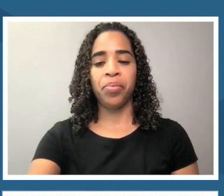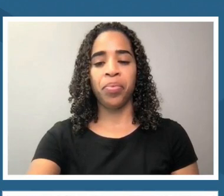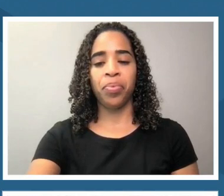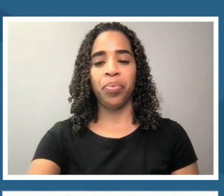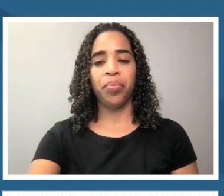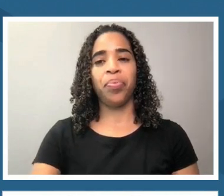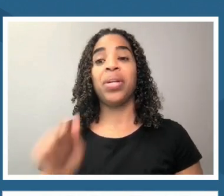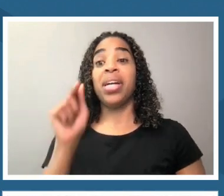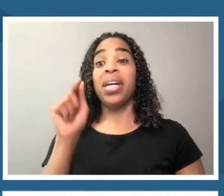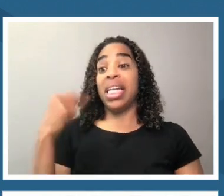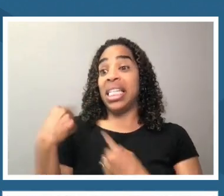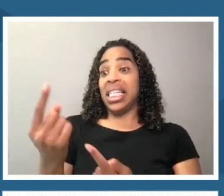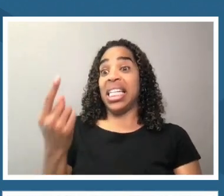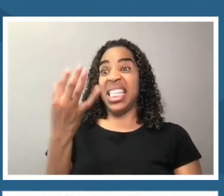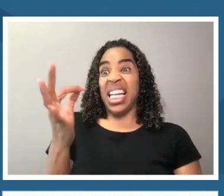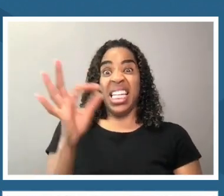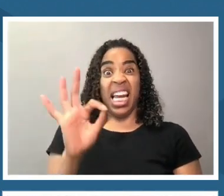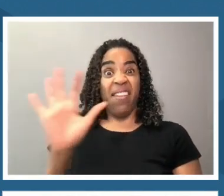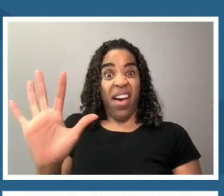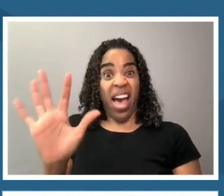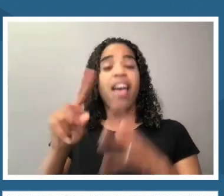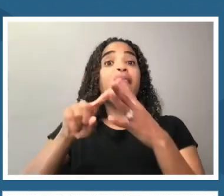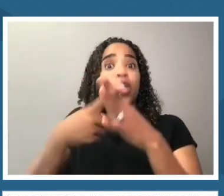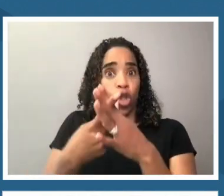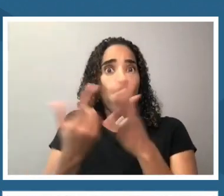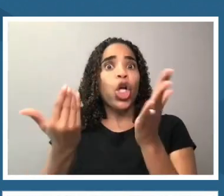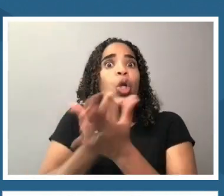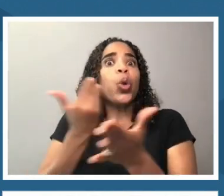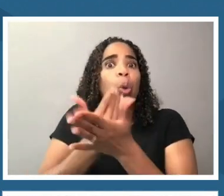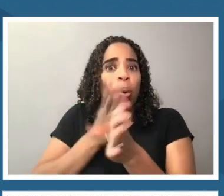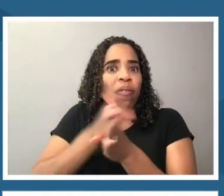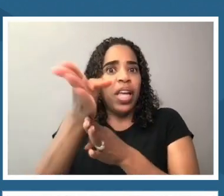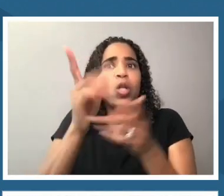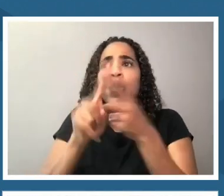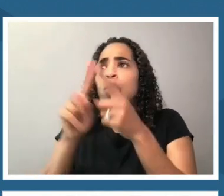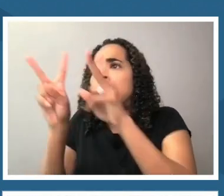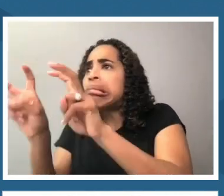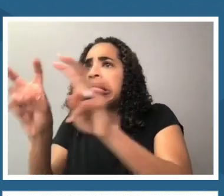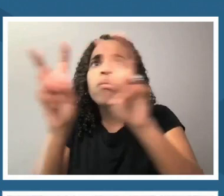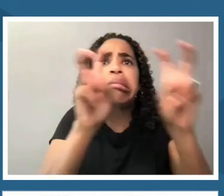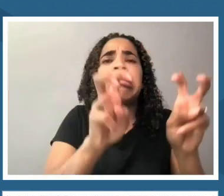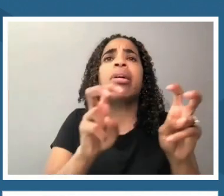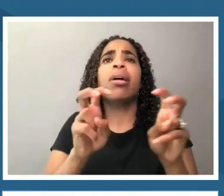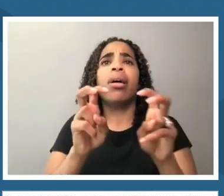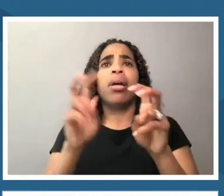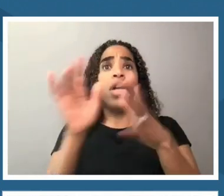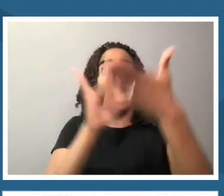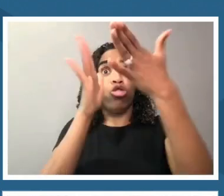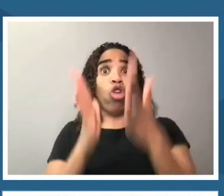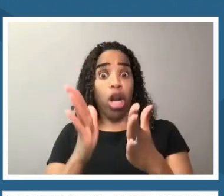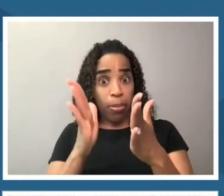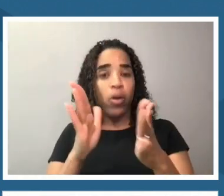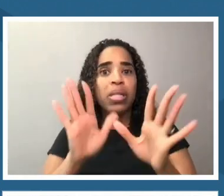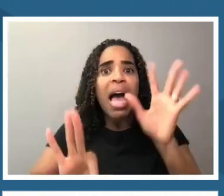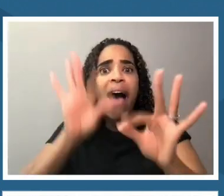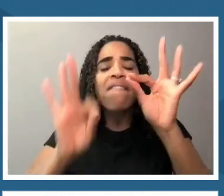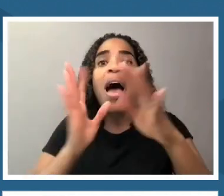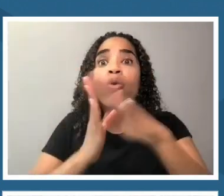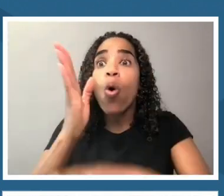detecting uh exoplanets since 1995 astronomers have discovered more than um